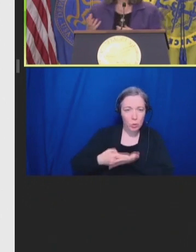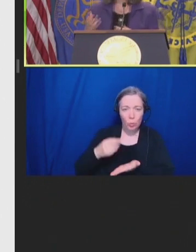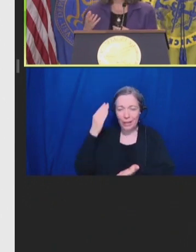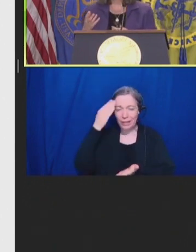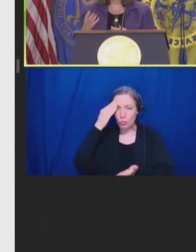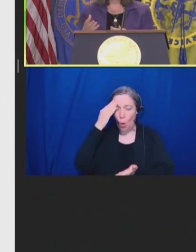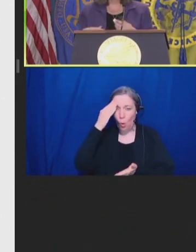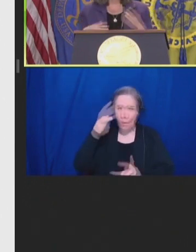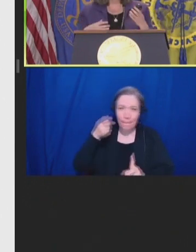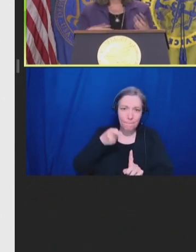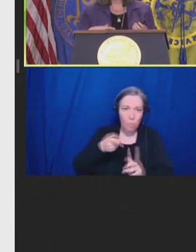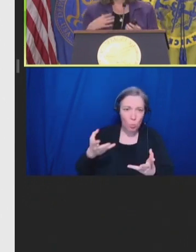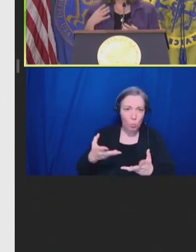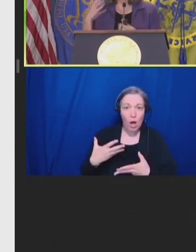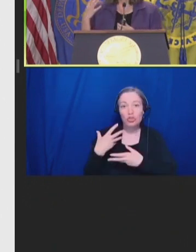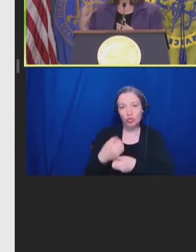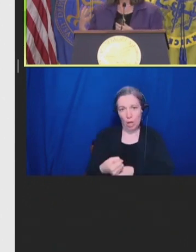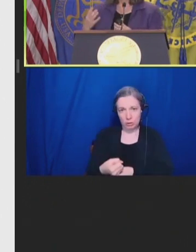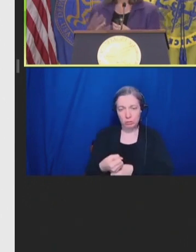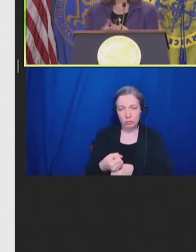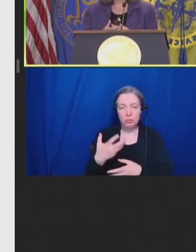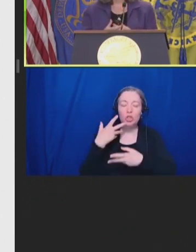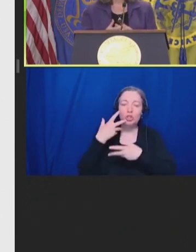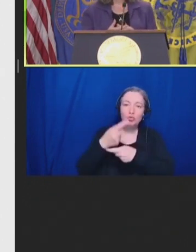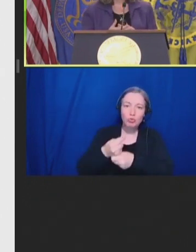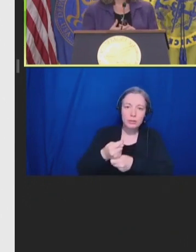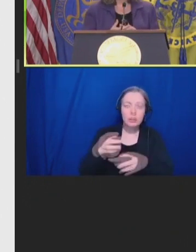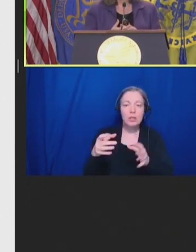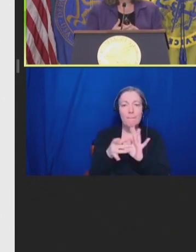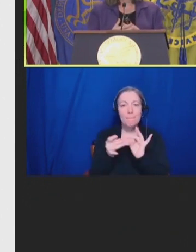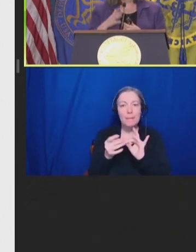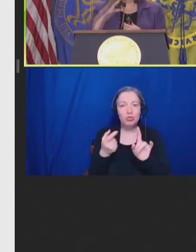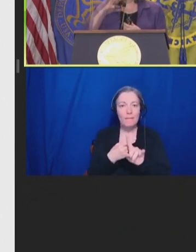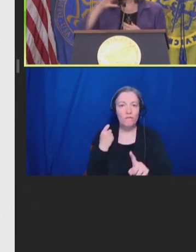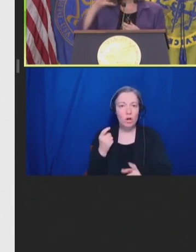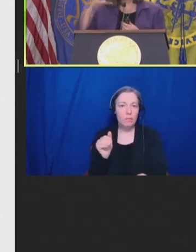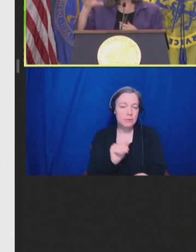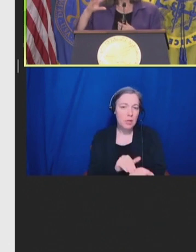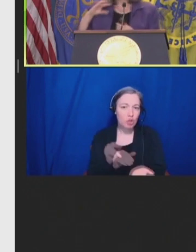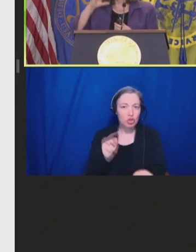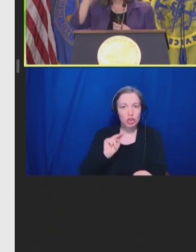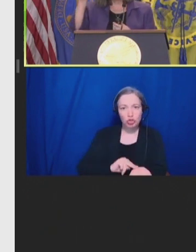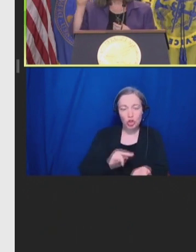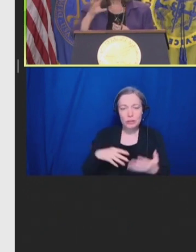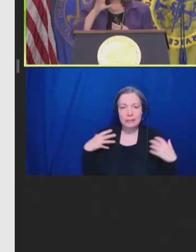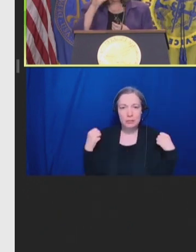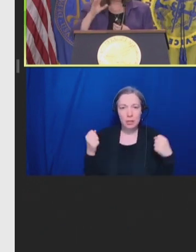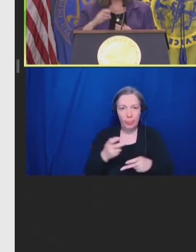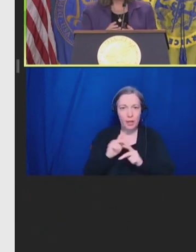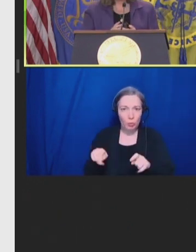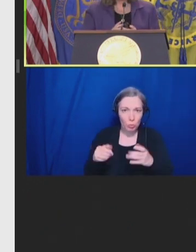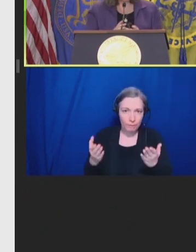those nurses, those doctors, the other individuals that interact with people in the healthcare space.